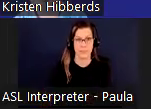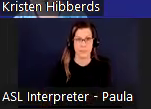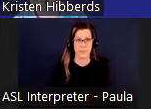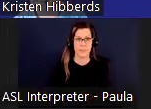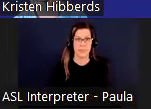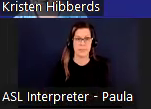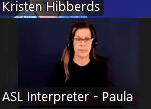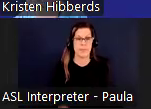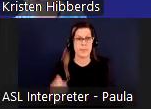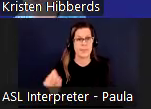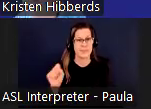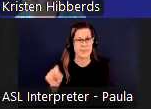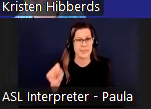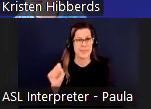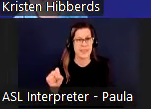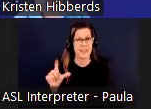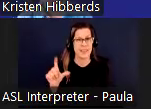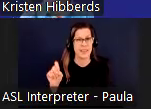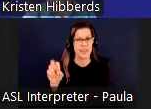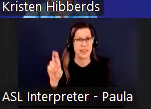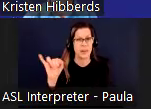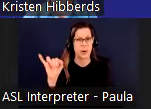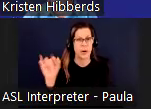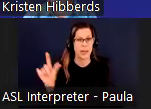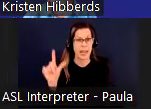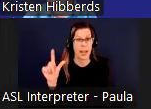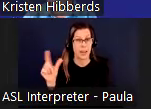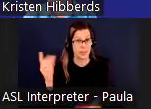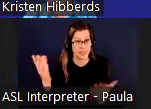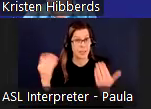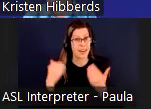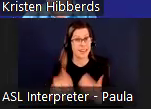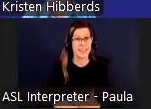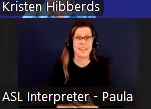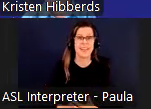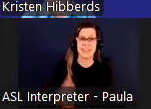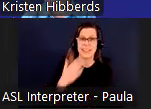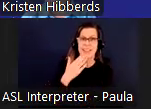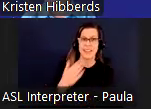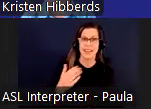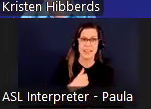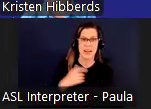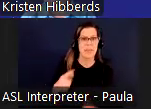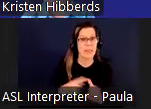Yeah, L'Oreal. Absolutely. Come on. Thanks. Sorry, this is my first meeting with you guys.